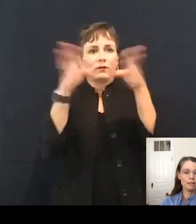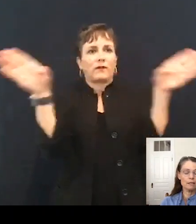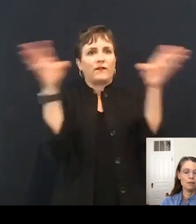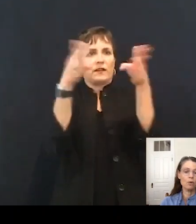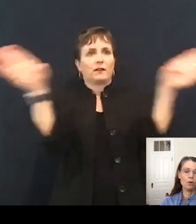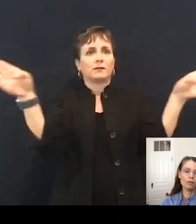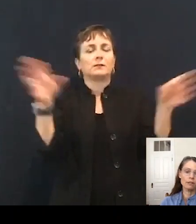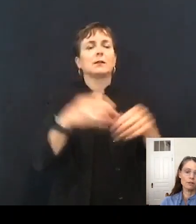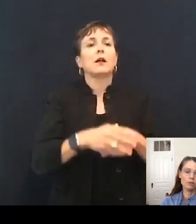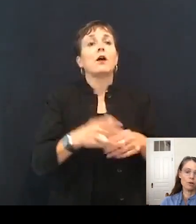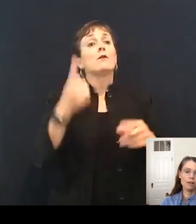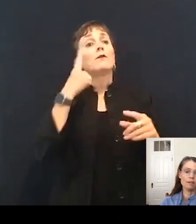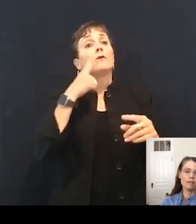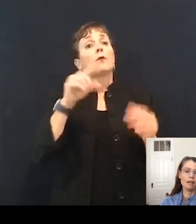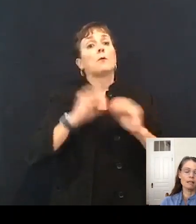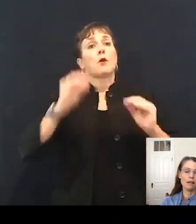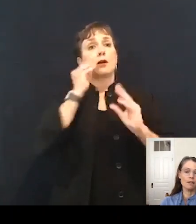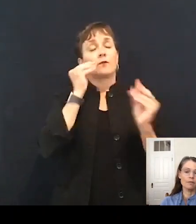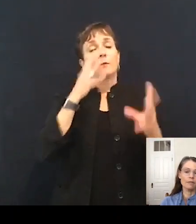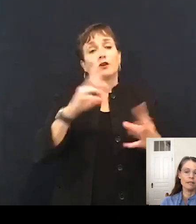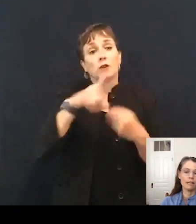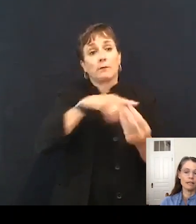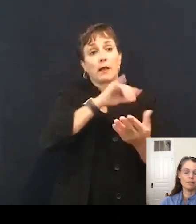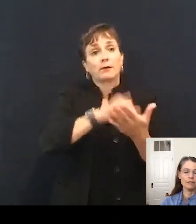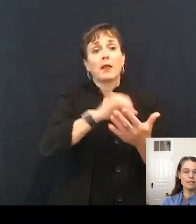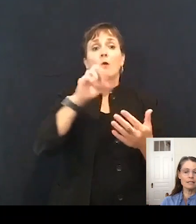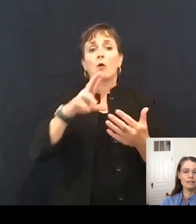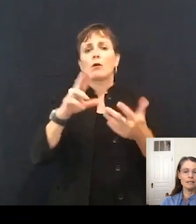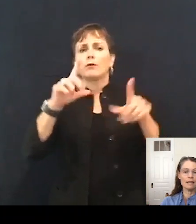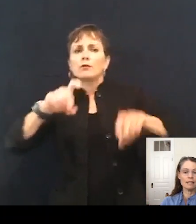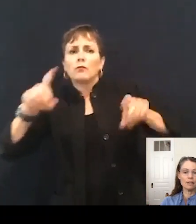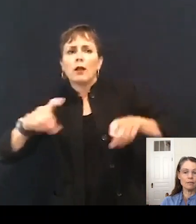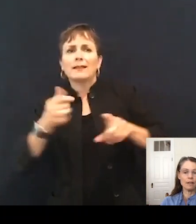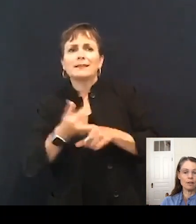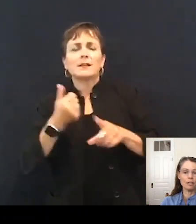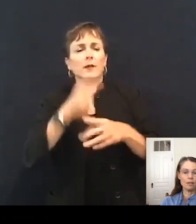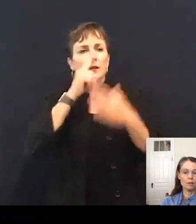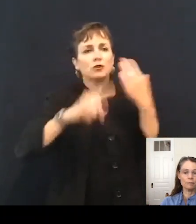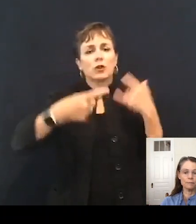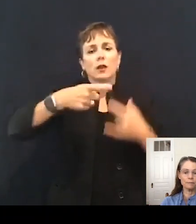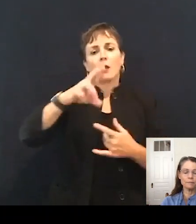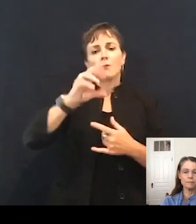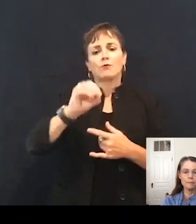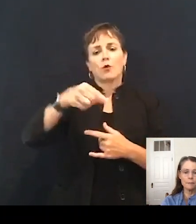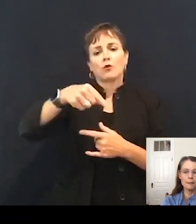clinicaltrials.gov, and I've listed the identifier here.